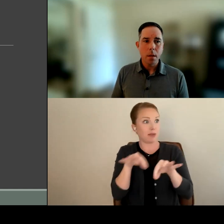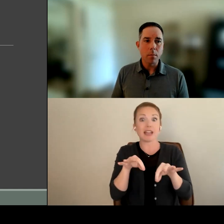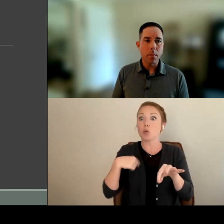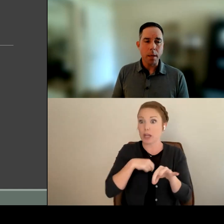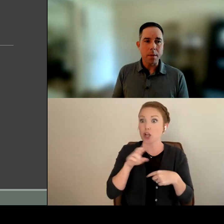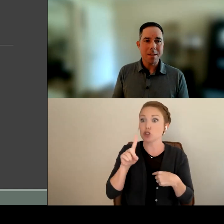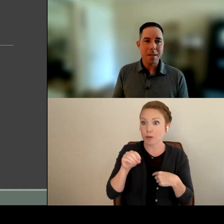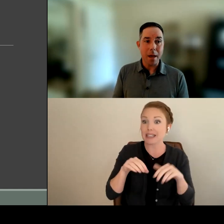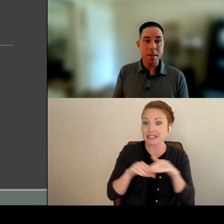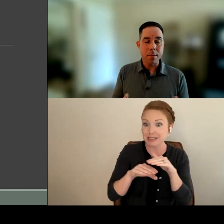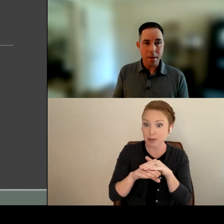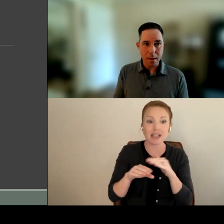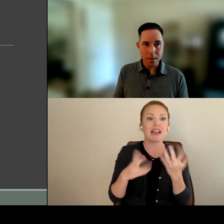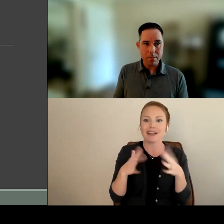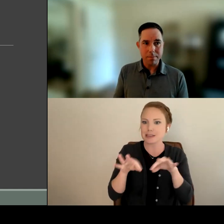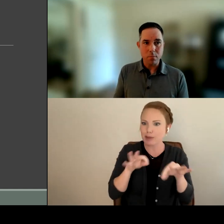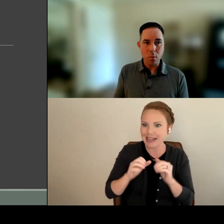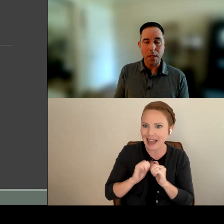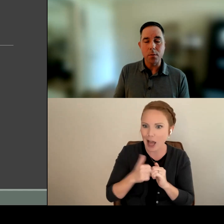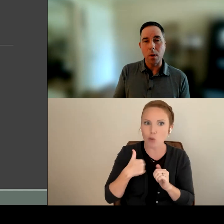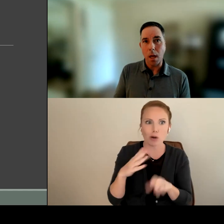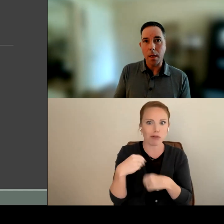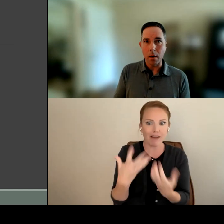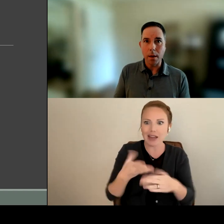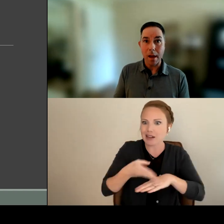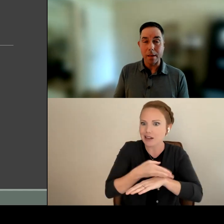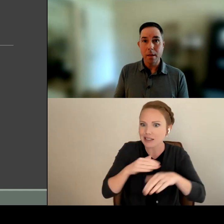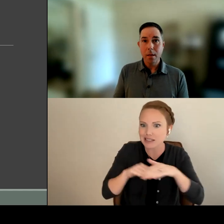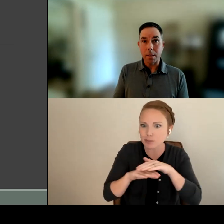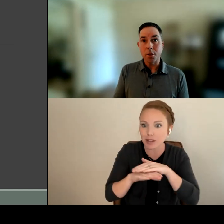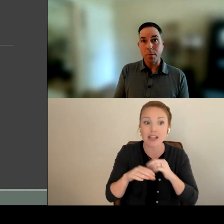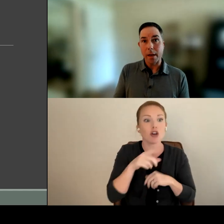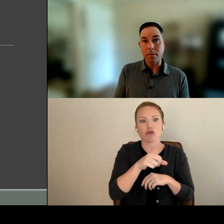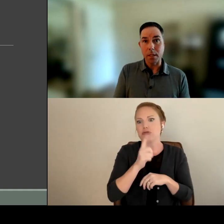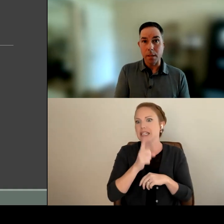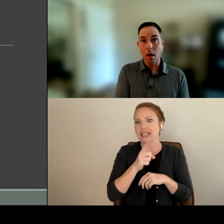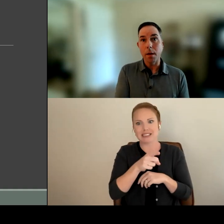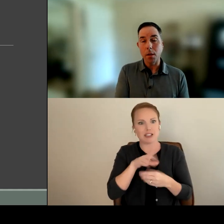Again, these kinds of things really do rely on having leadership actively being on it.